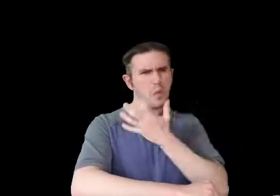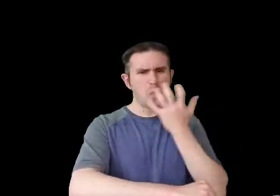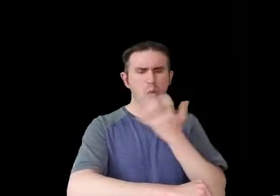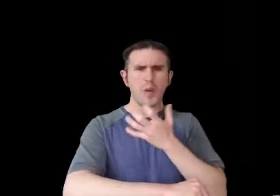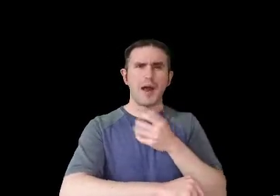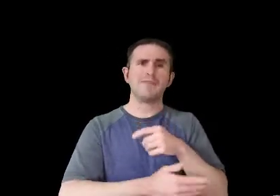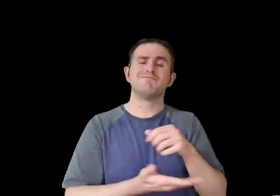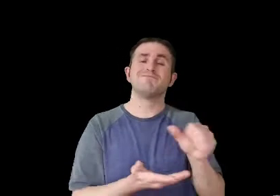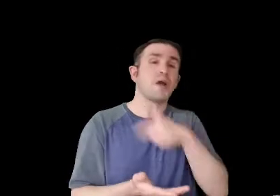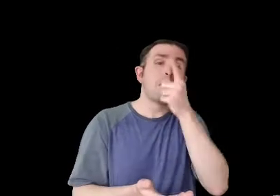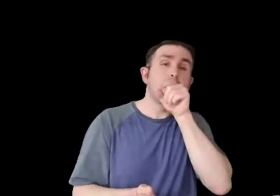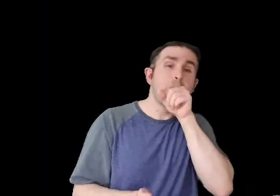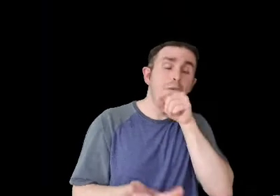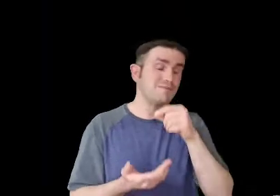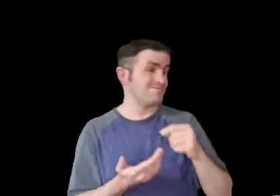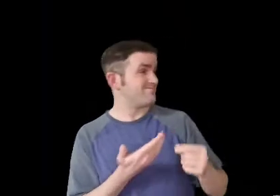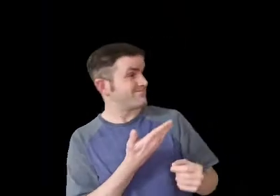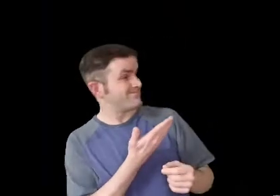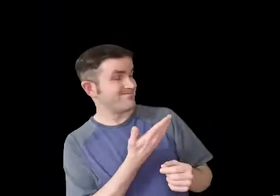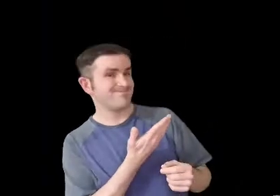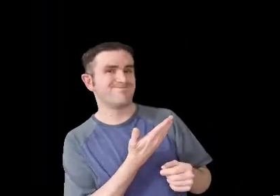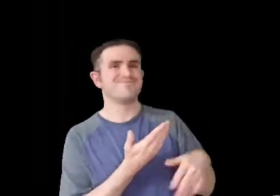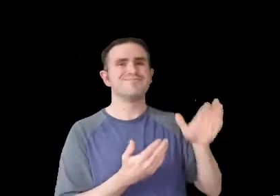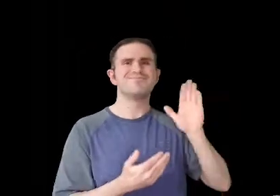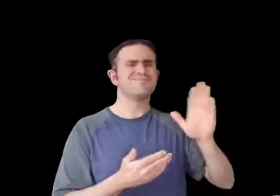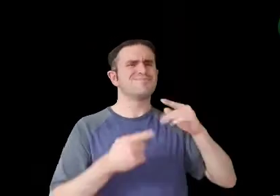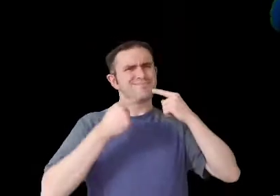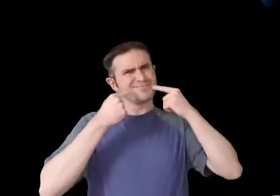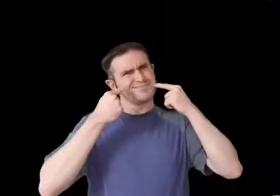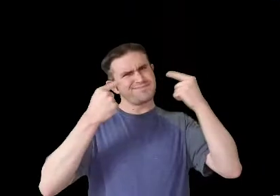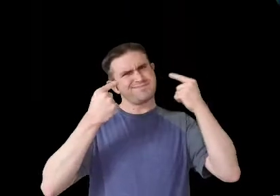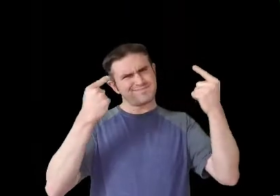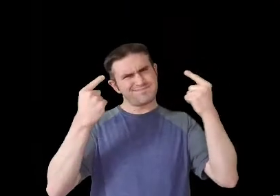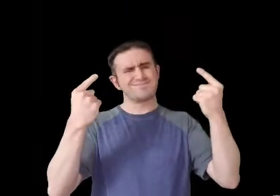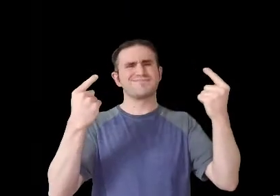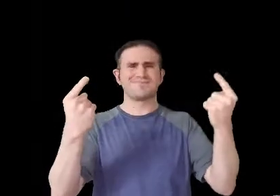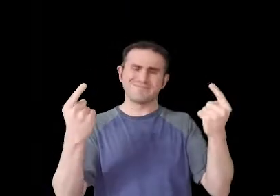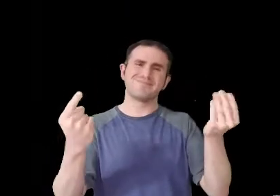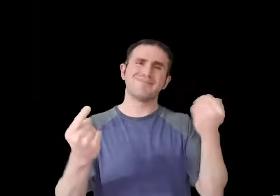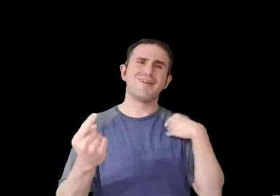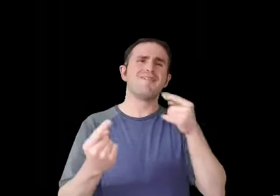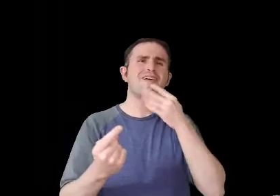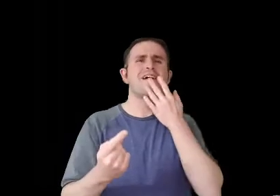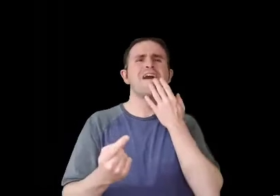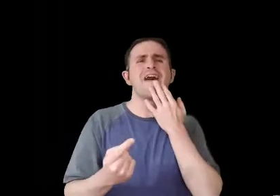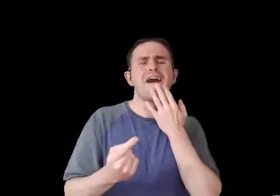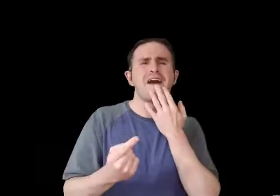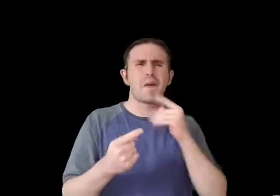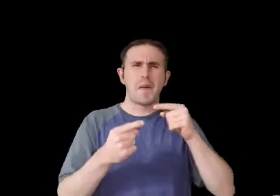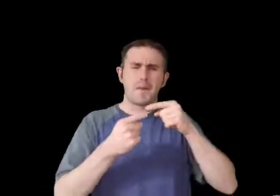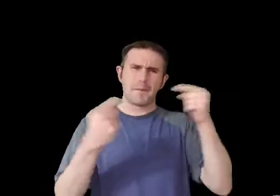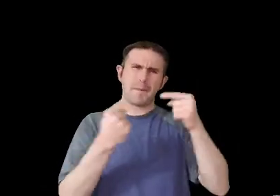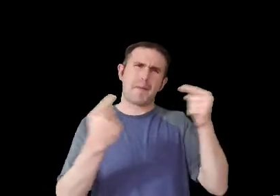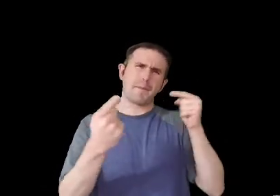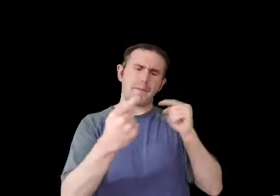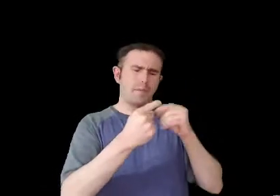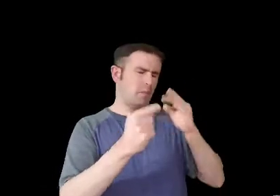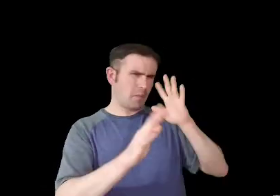Look at, uh... look at other birds, as well! The burbs, are famous for having contrasting colors!